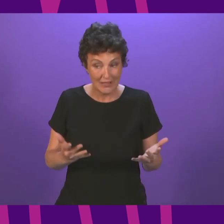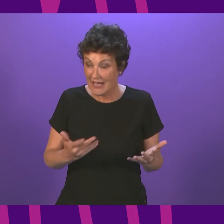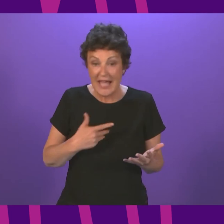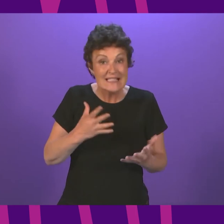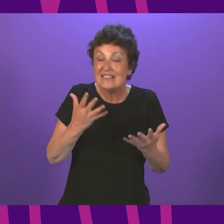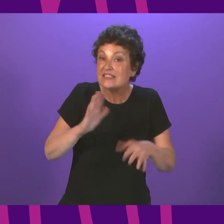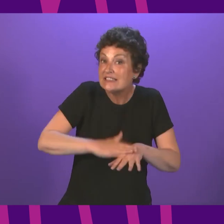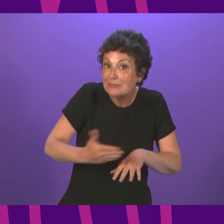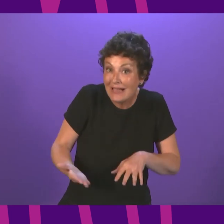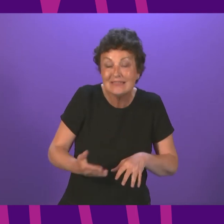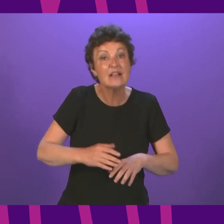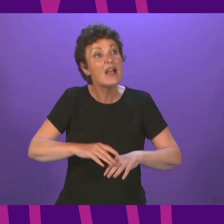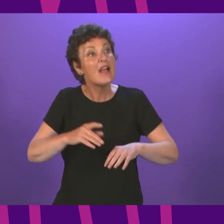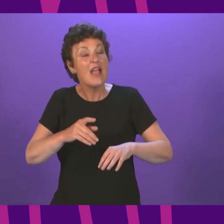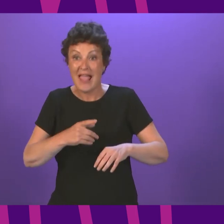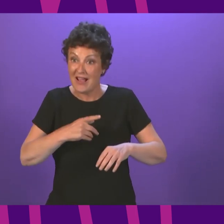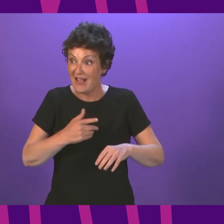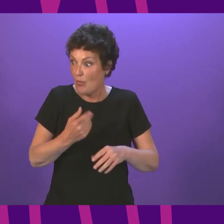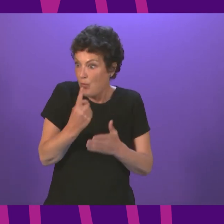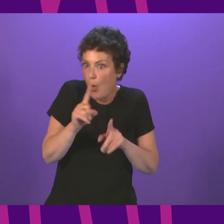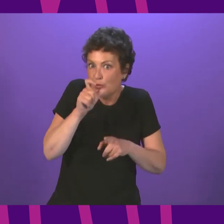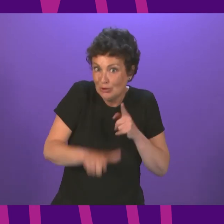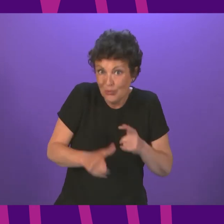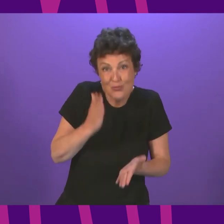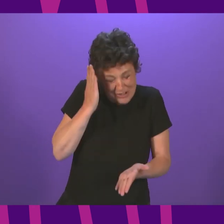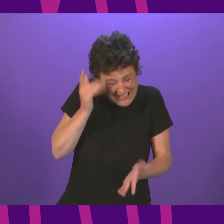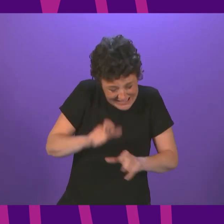The bill leaves Scotland in a landing pattern. Its unprecedented powers will remain in SNP